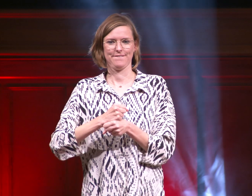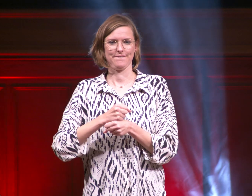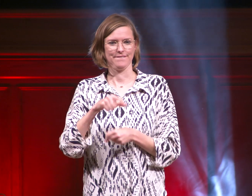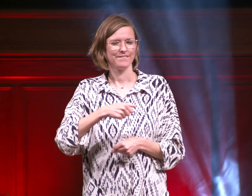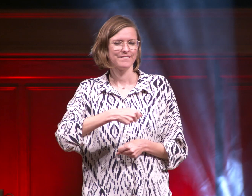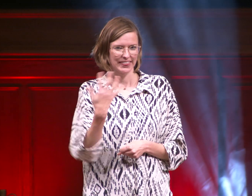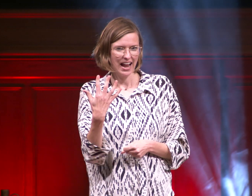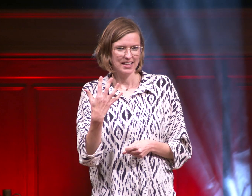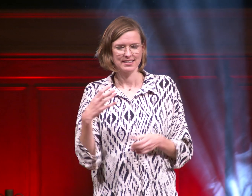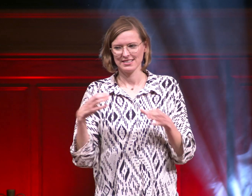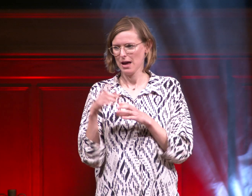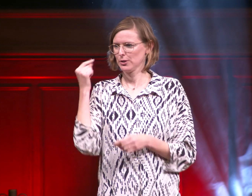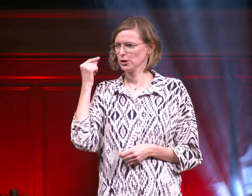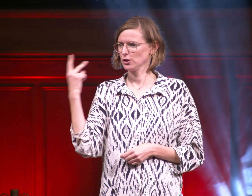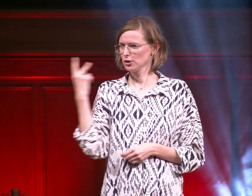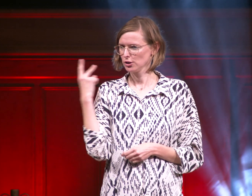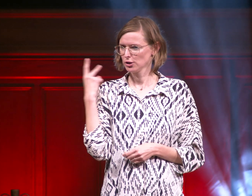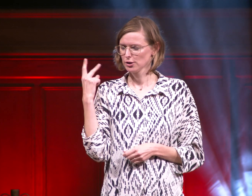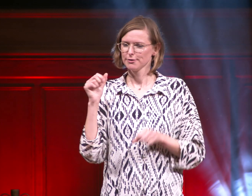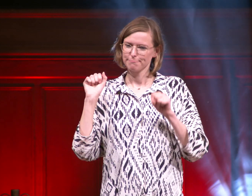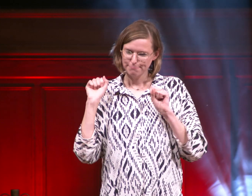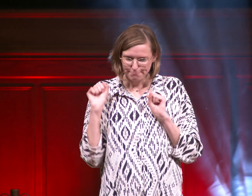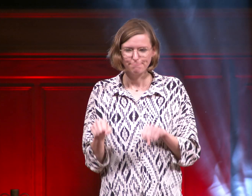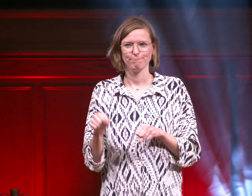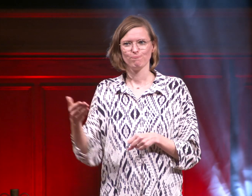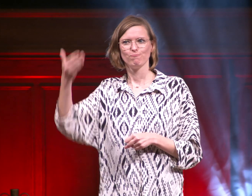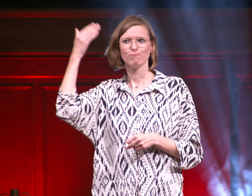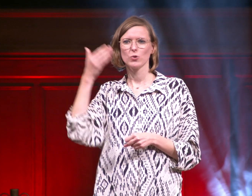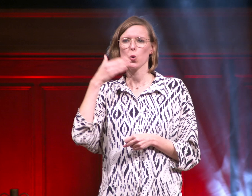and I started my own company, Wat Telt!, with my sister.